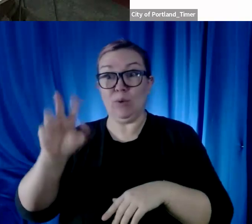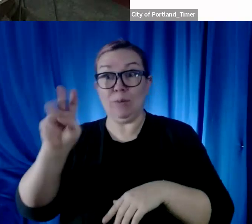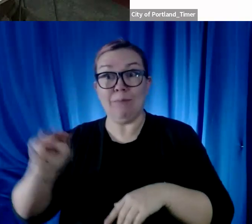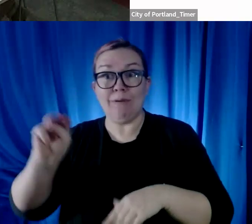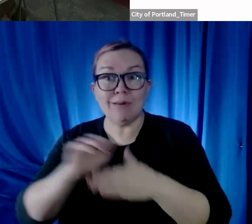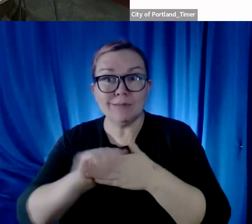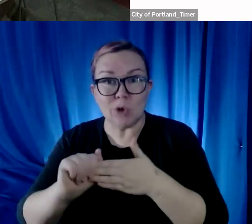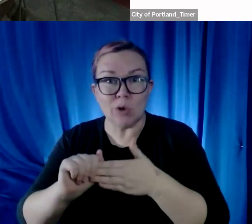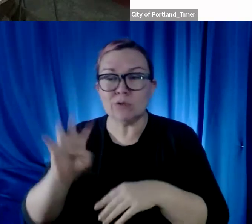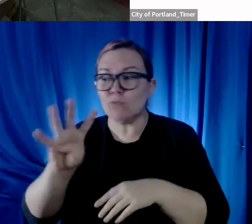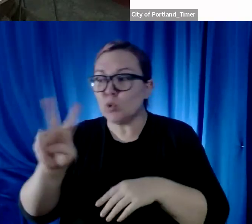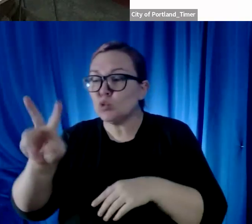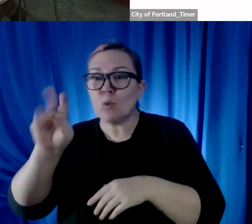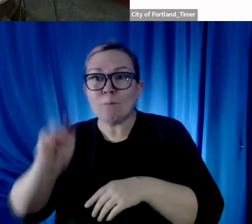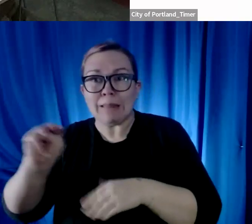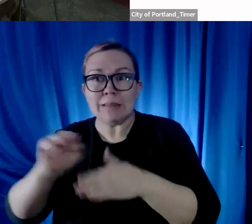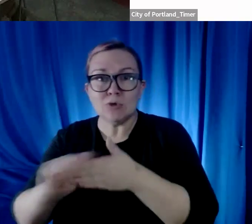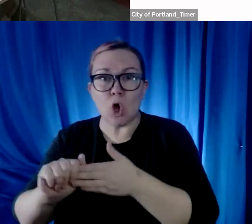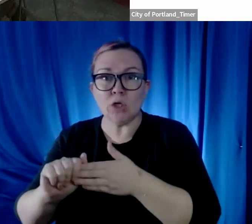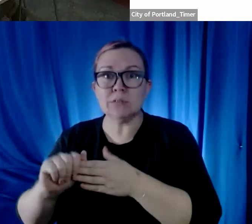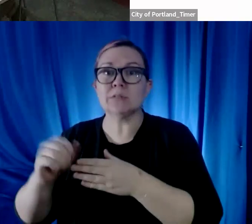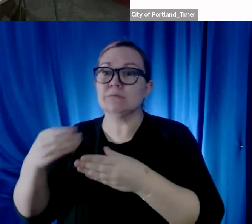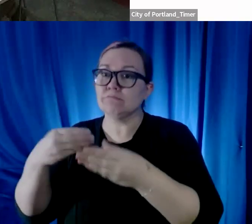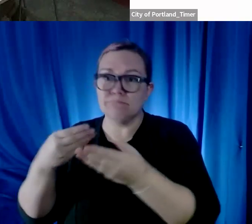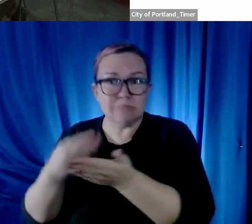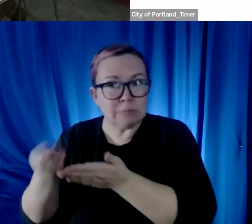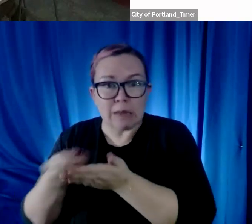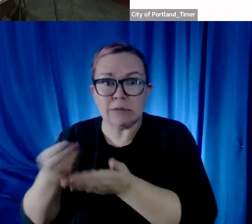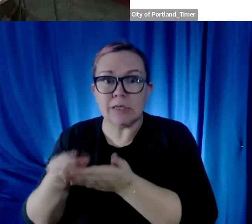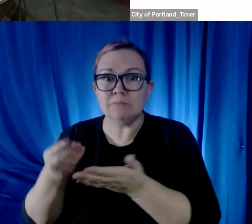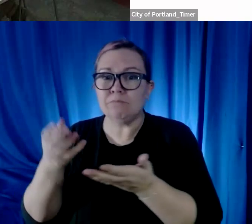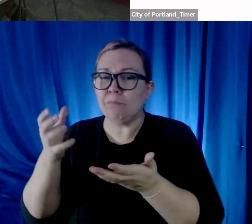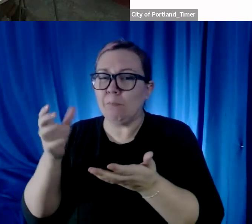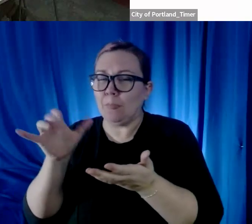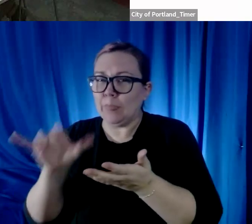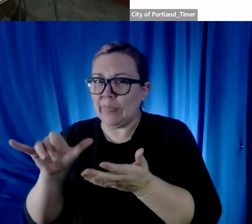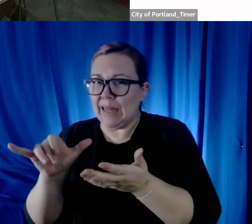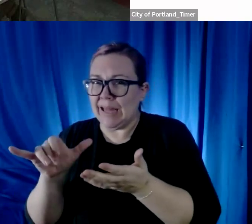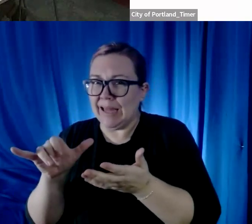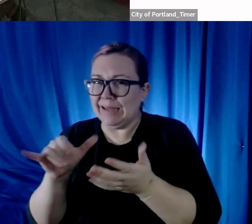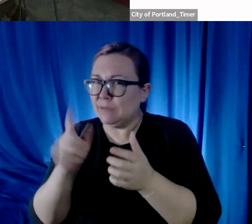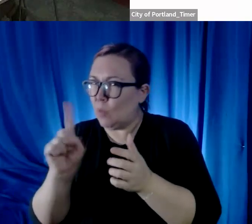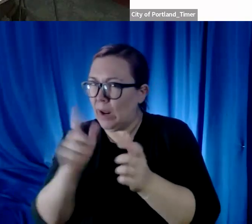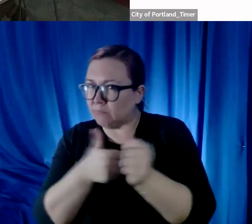$42 million of that is new spending. Is that fair to call that a part of the general fund shortfall? I would say no.